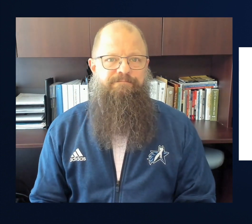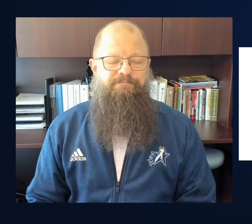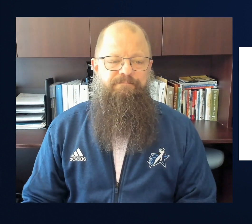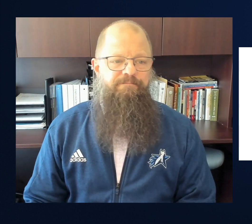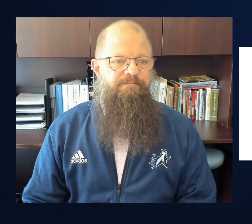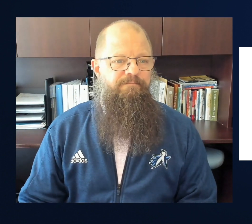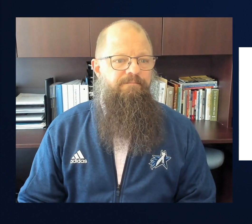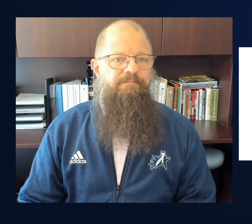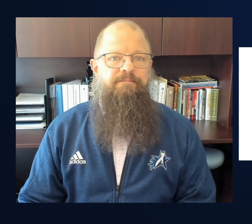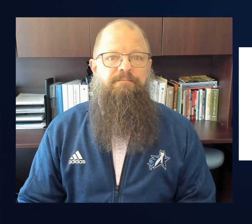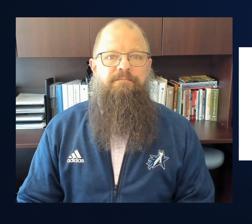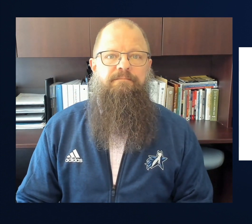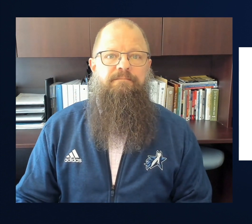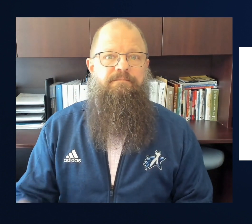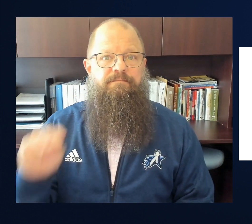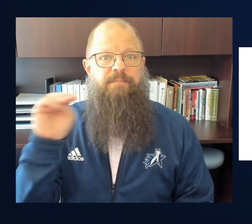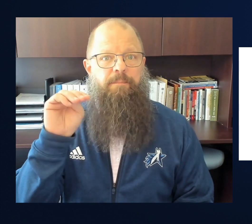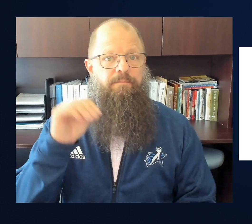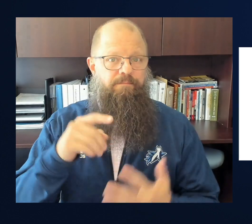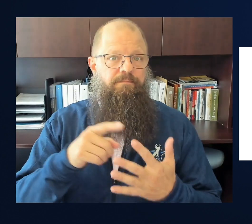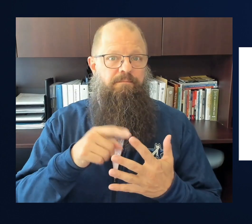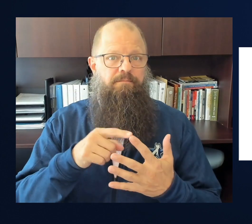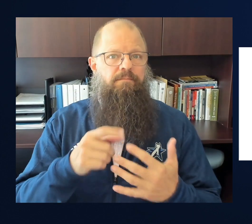employee goal would be, "the employee will do better at work."